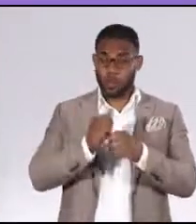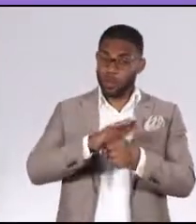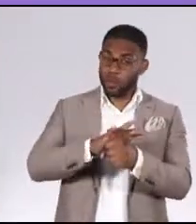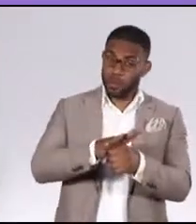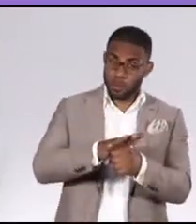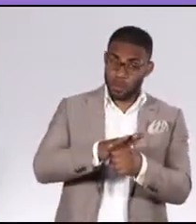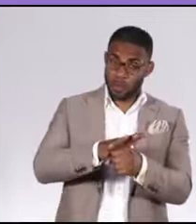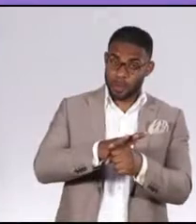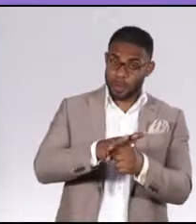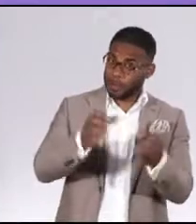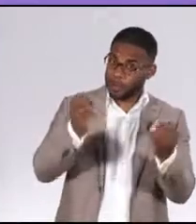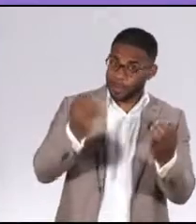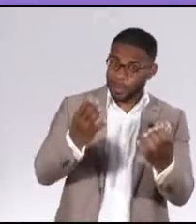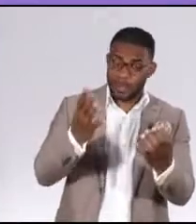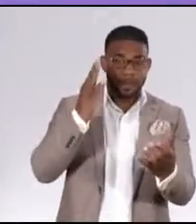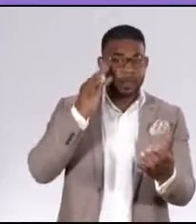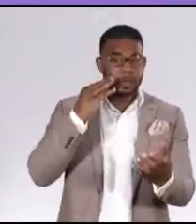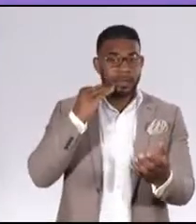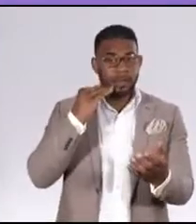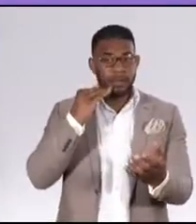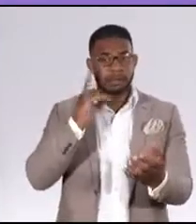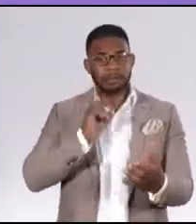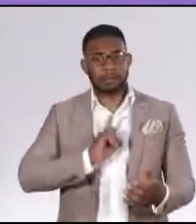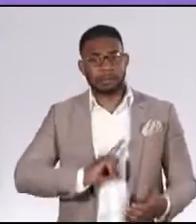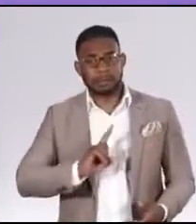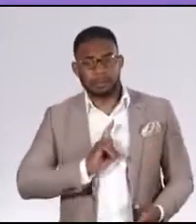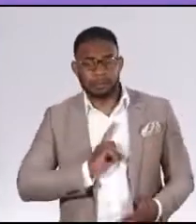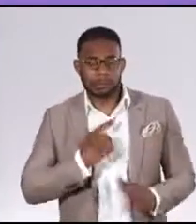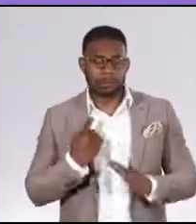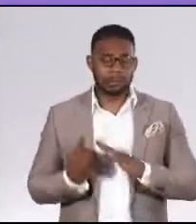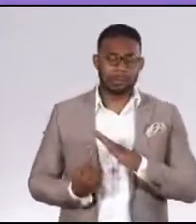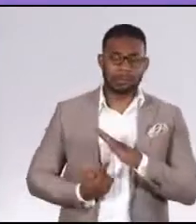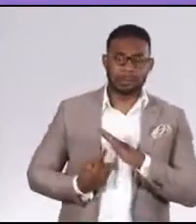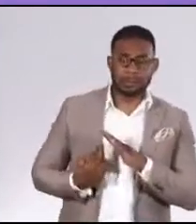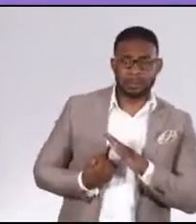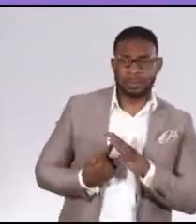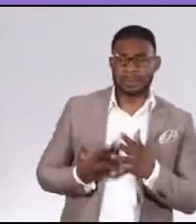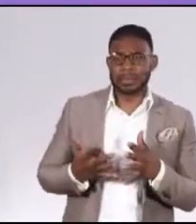many experienced loneliness, isolation, anxiety, and depression,